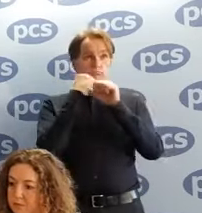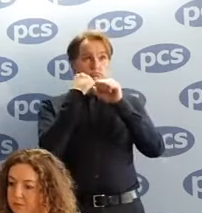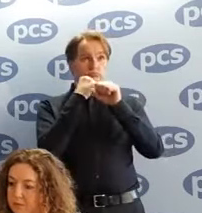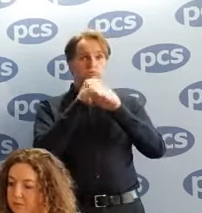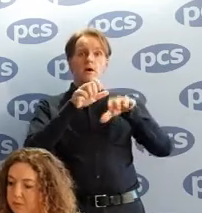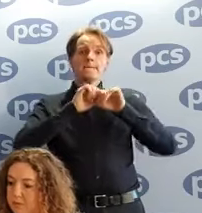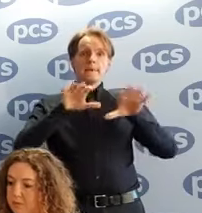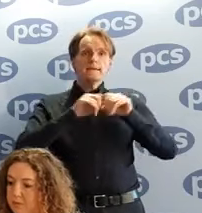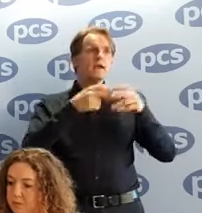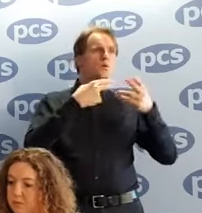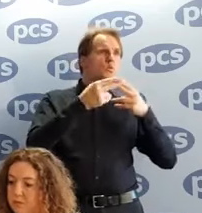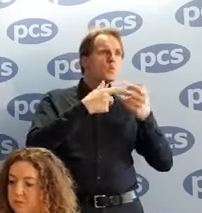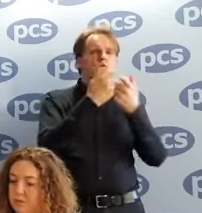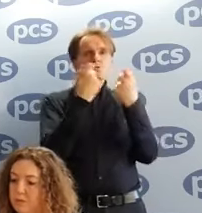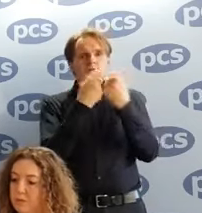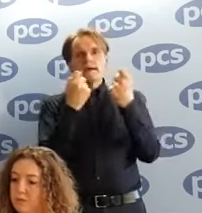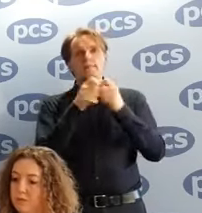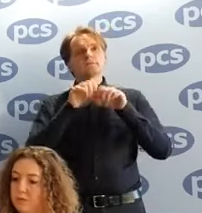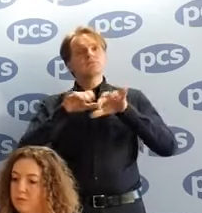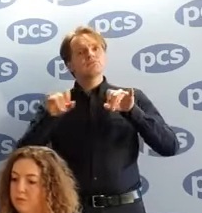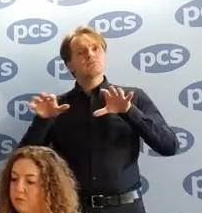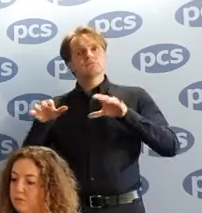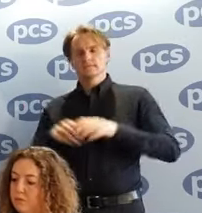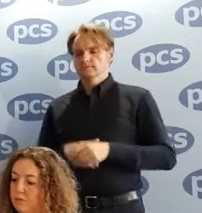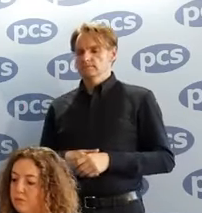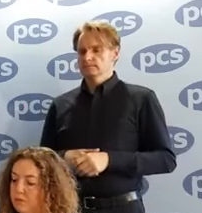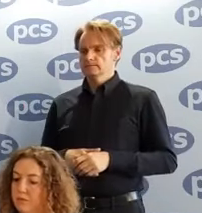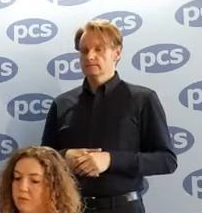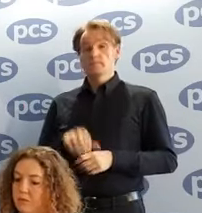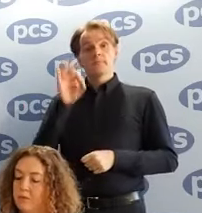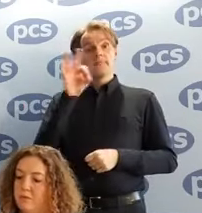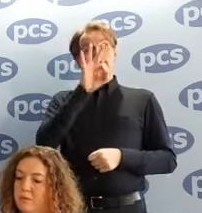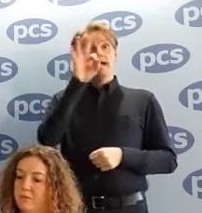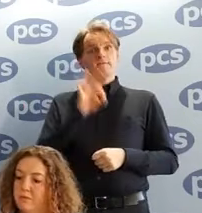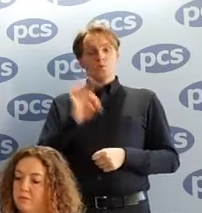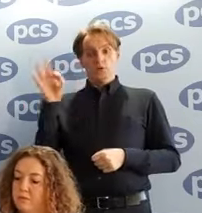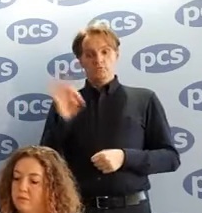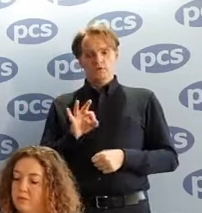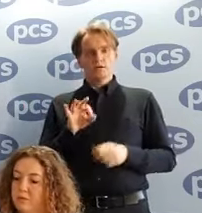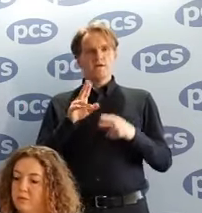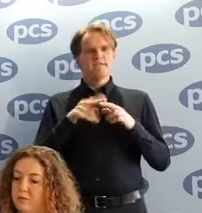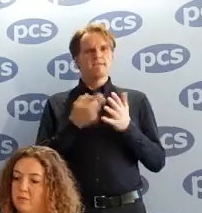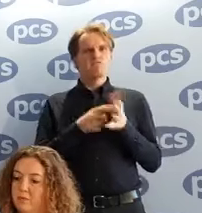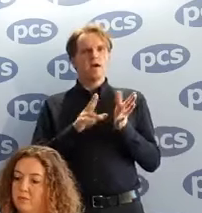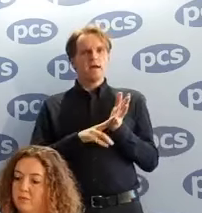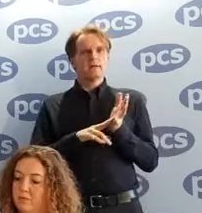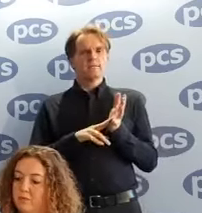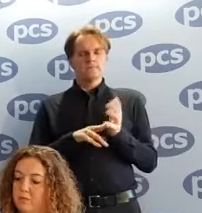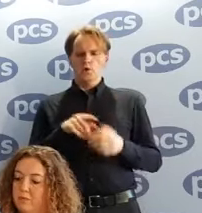Mark. Fran - as well as the DWP president role as a vice president you chair the